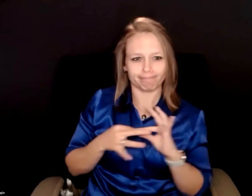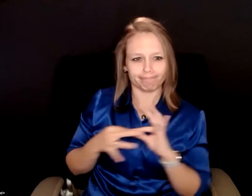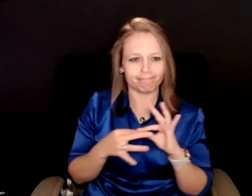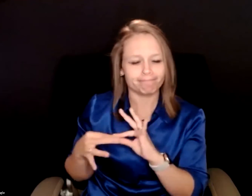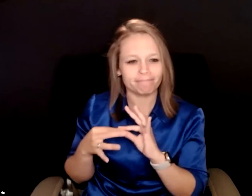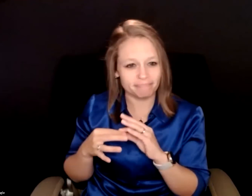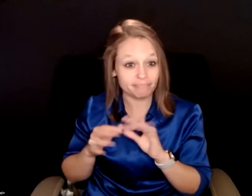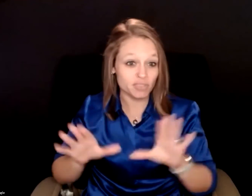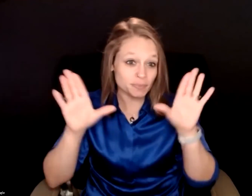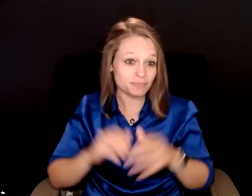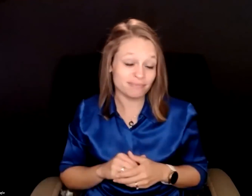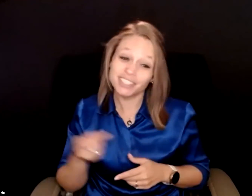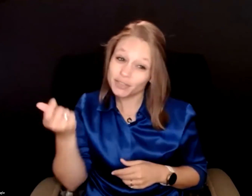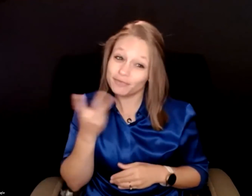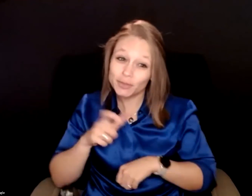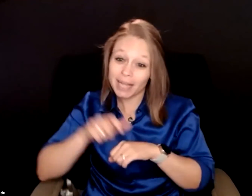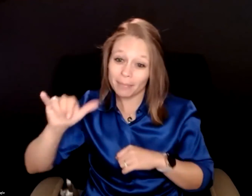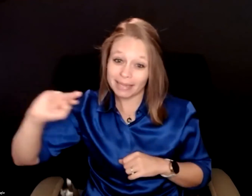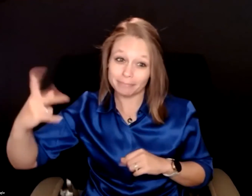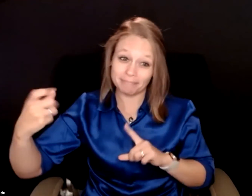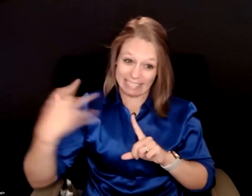There are a couple of times that she yelled at me and open my eyes but she never gave up.